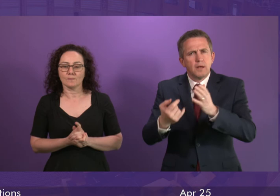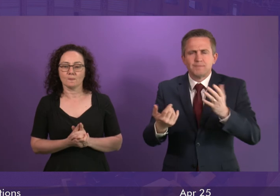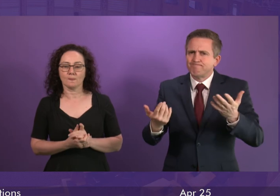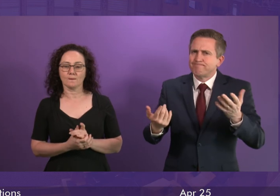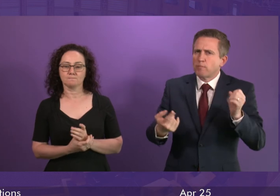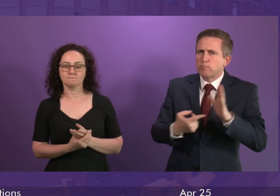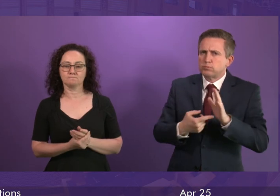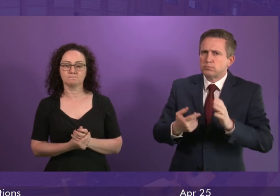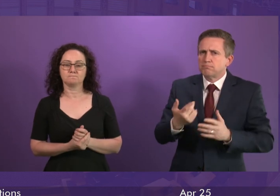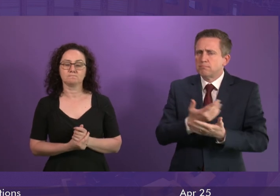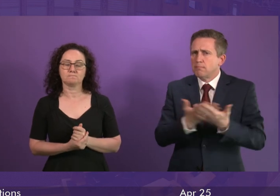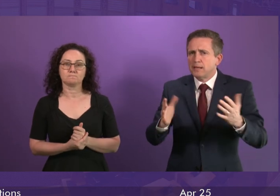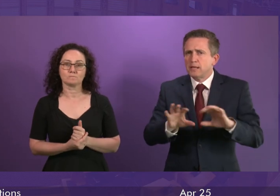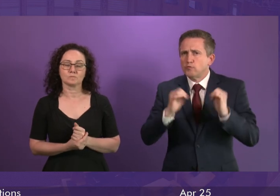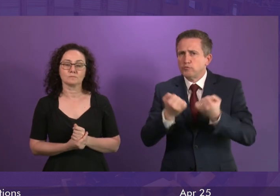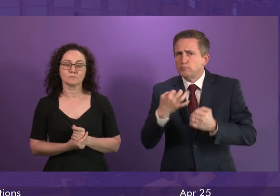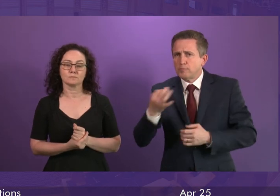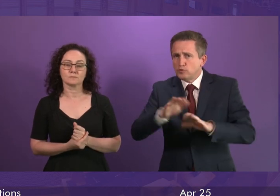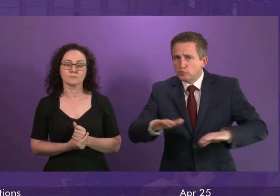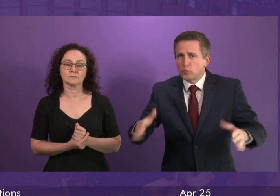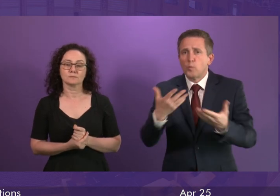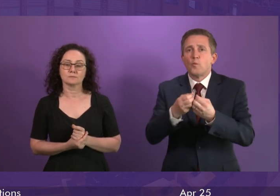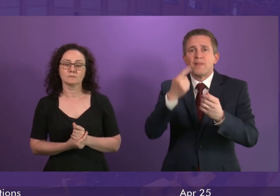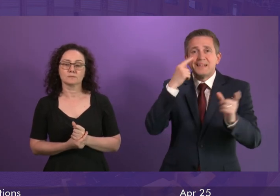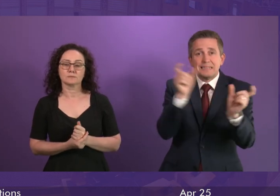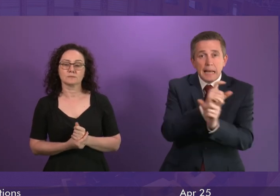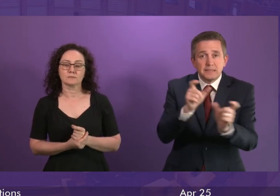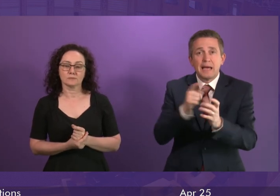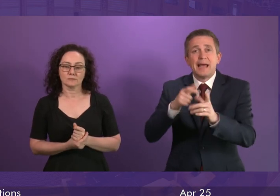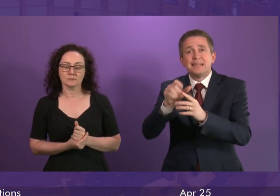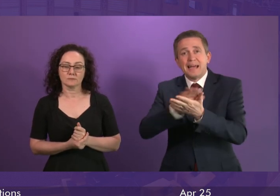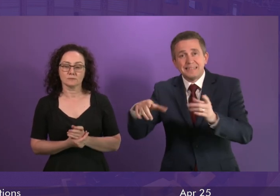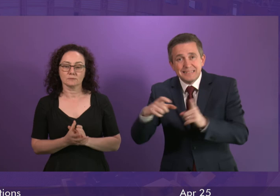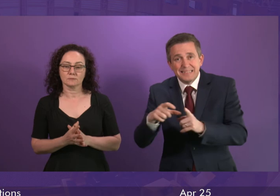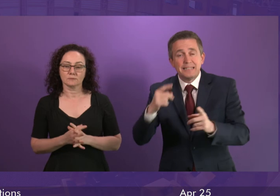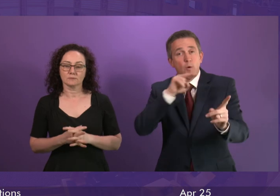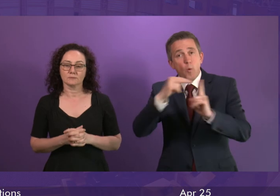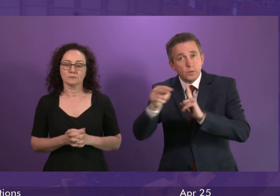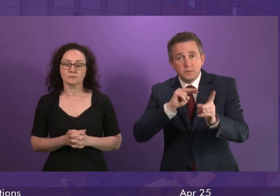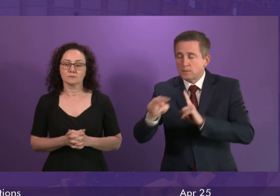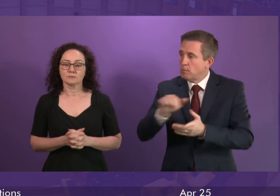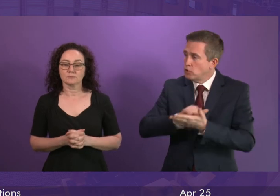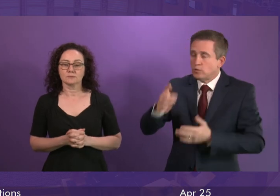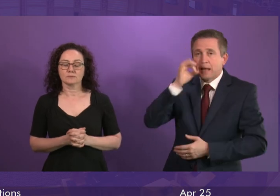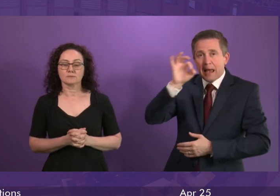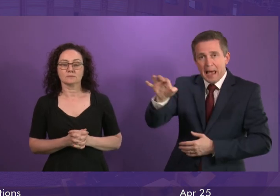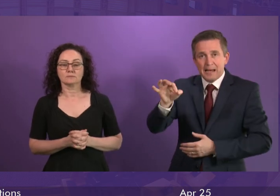schools. Groups that represent children with dyslexia, attention deficit hyperactivity disorder, autism and other conditions regularly call for training on NDDs to be a mandatory